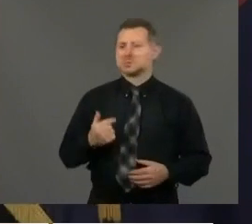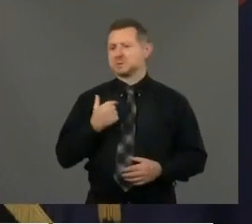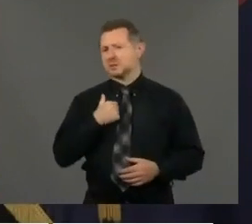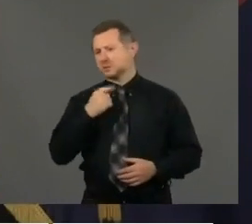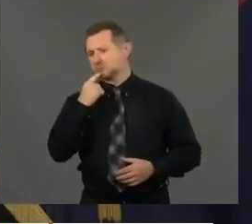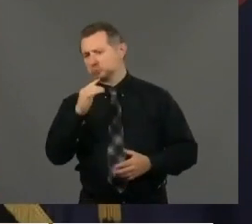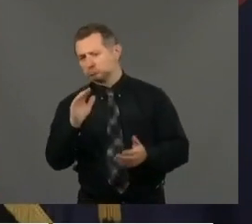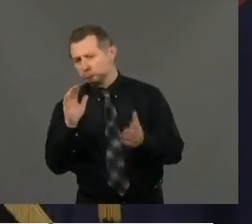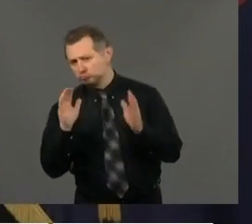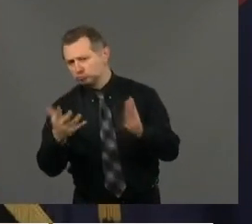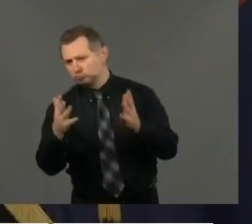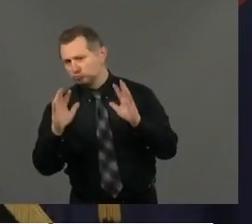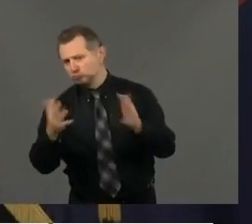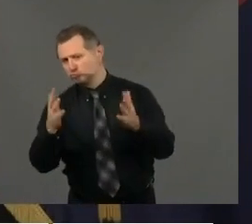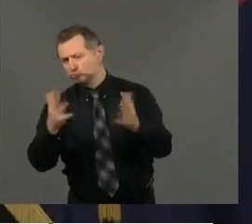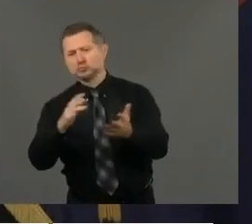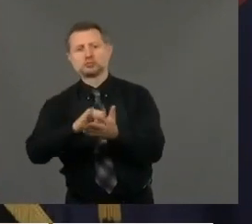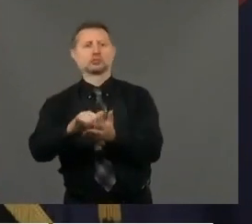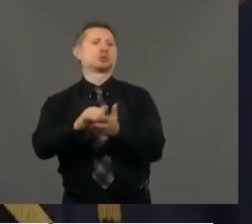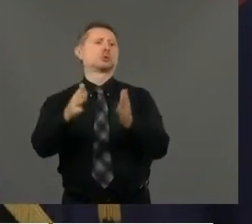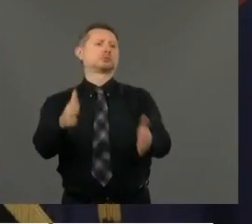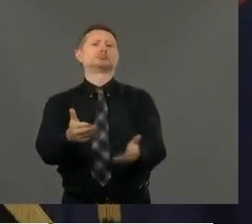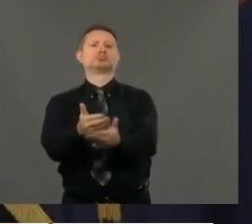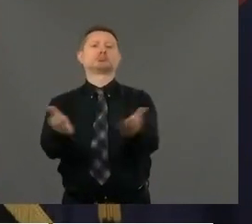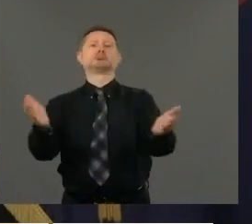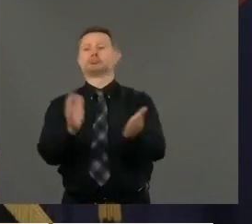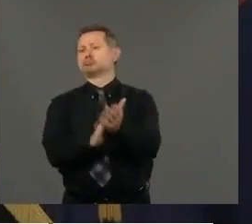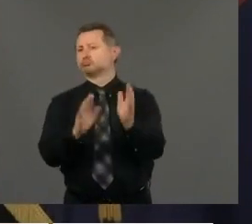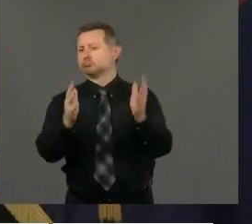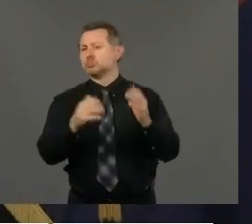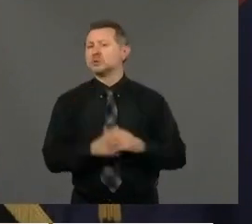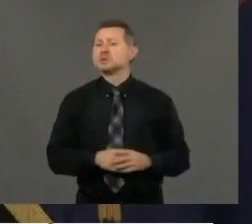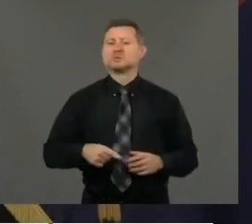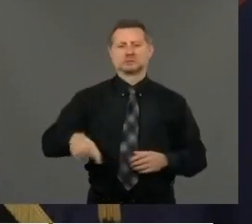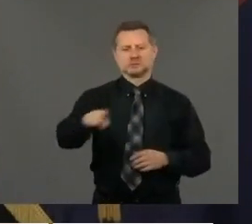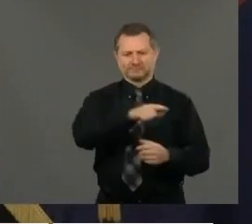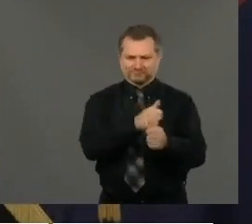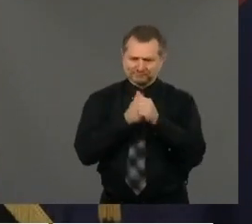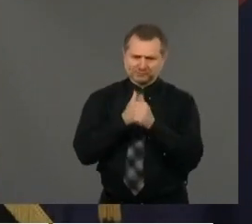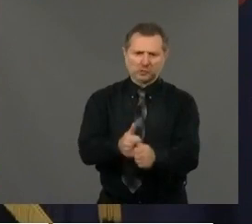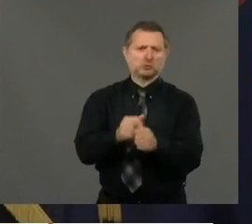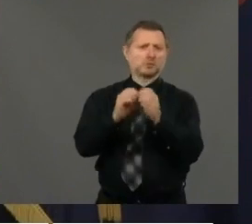STATE, IT IS VERY GOOD MS..